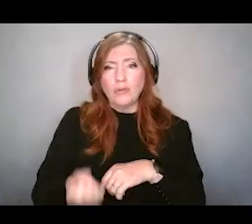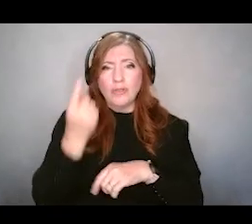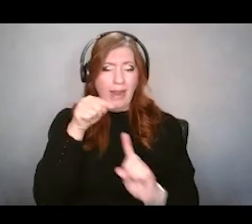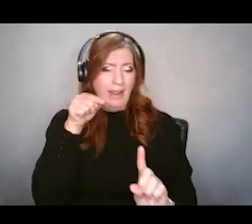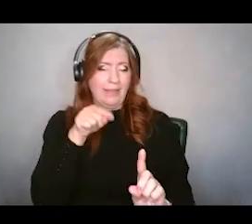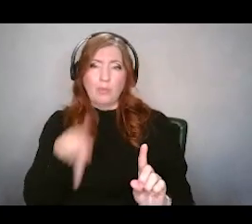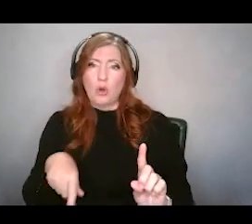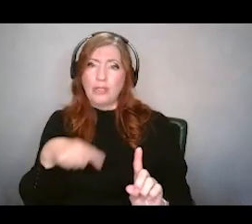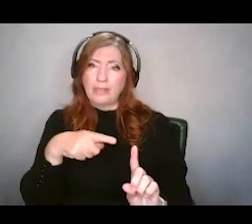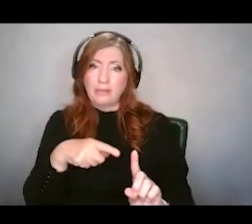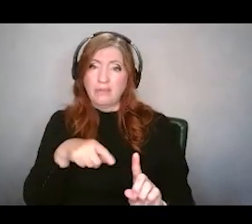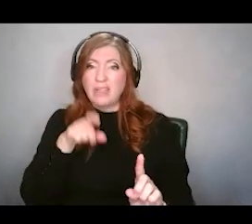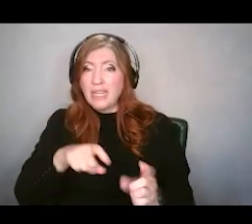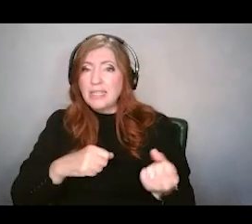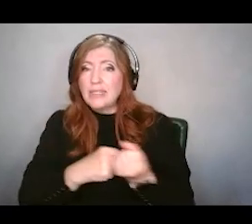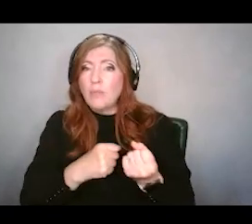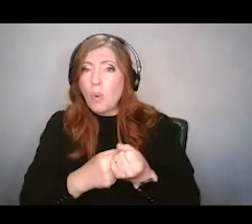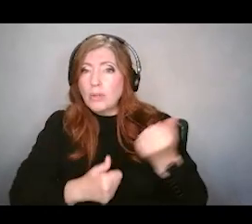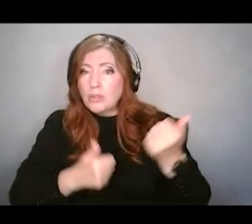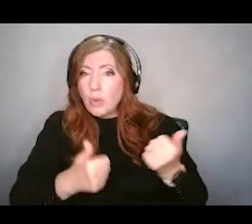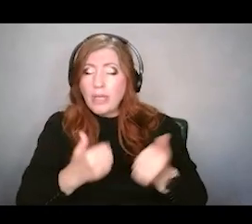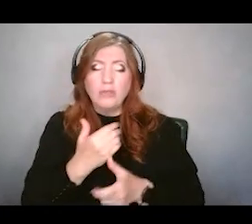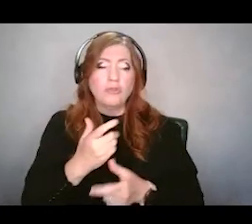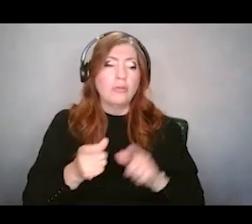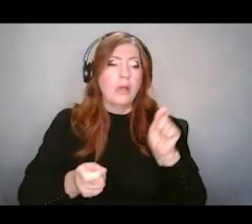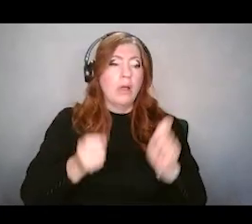what accommodations might help them thrive, and how you can build